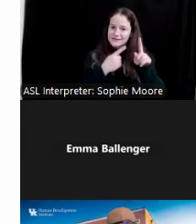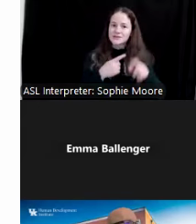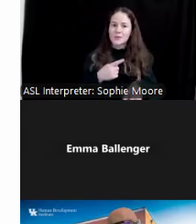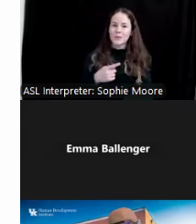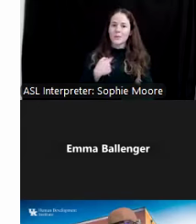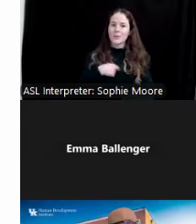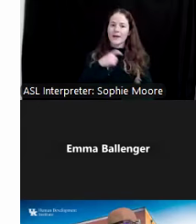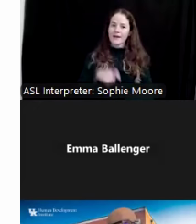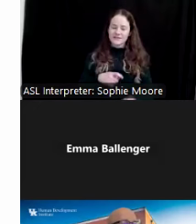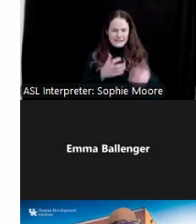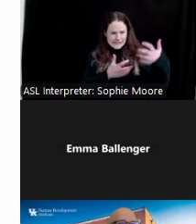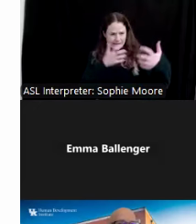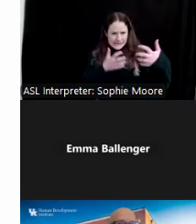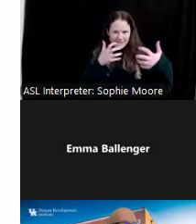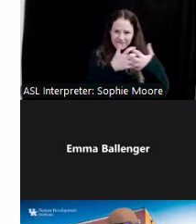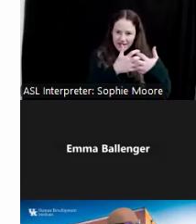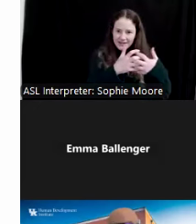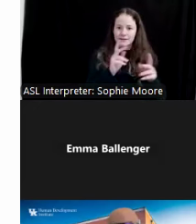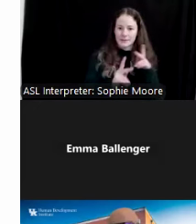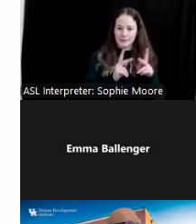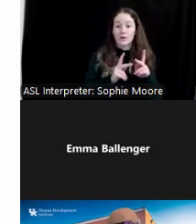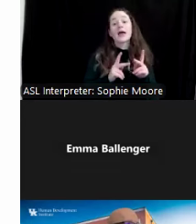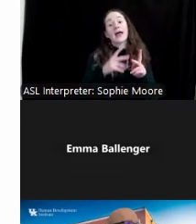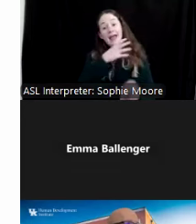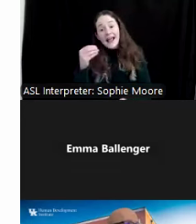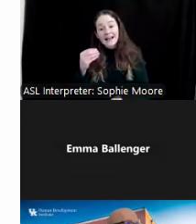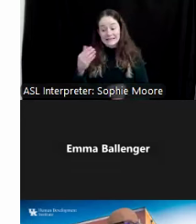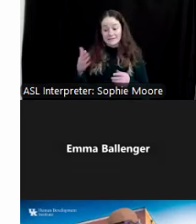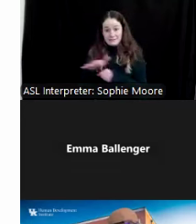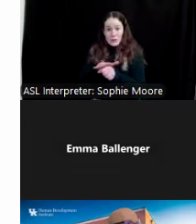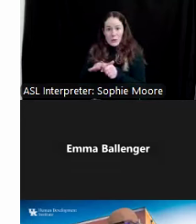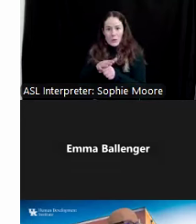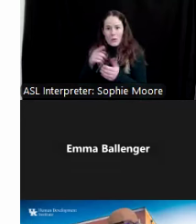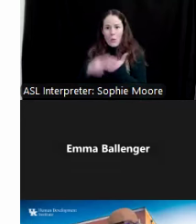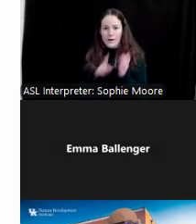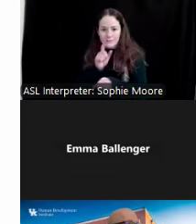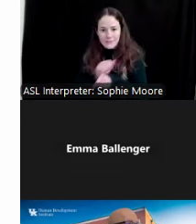as seeing what's available in our communities. Um, but I have these two pieces up here because a lot of times